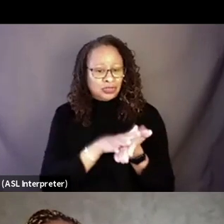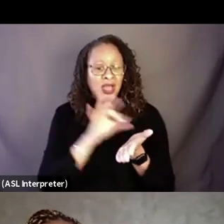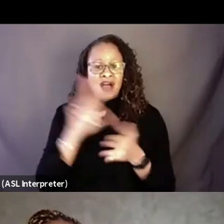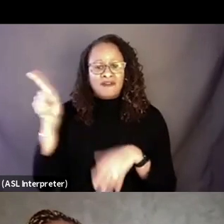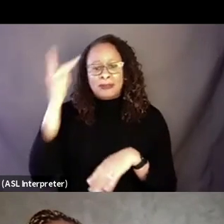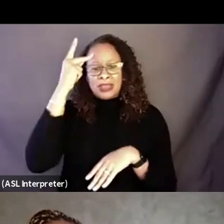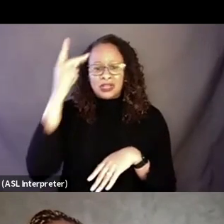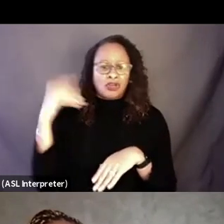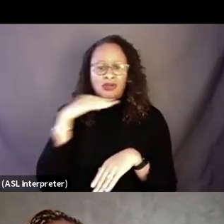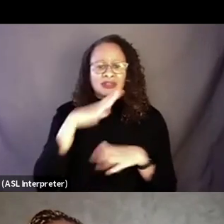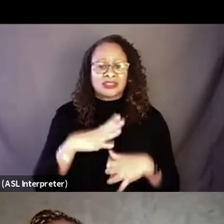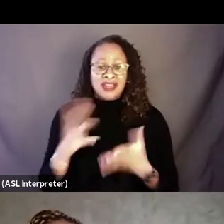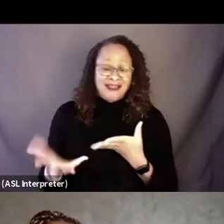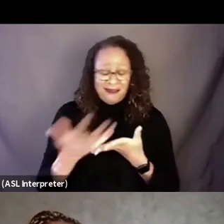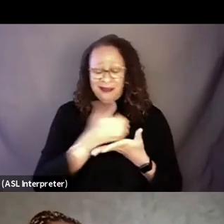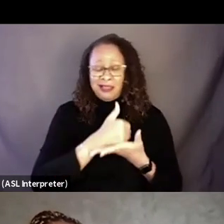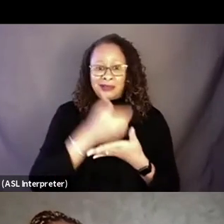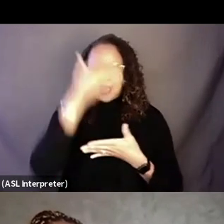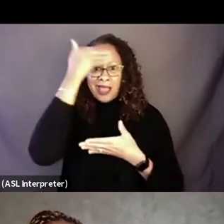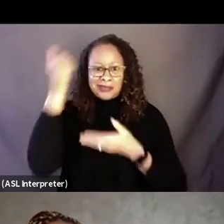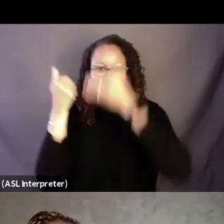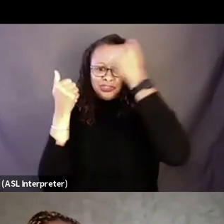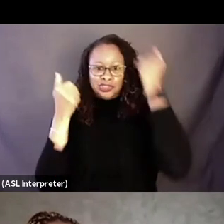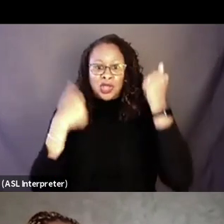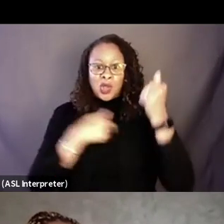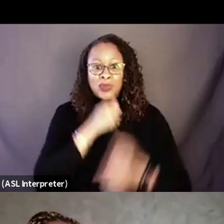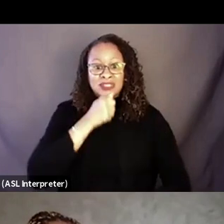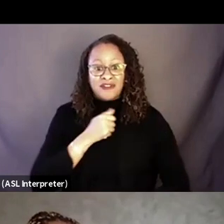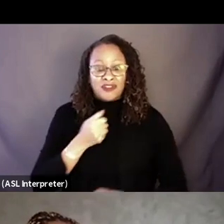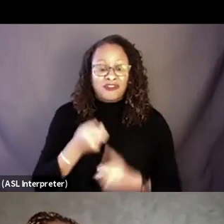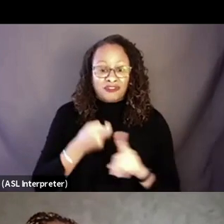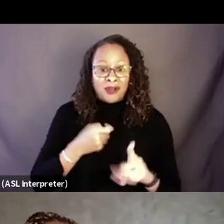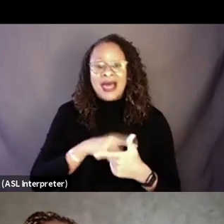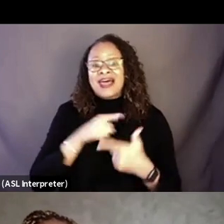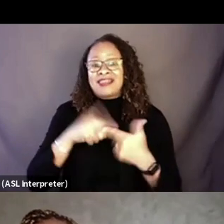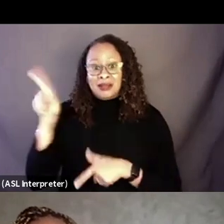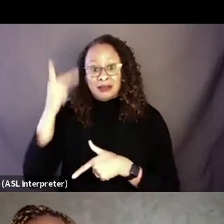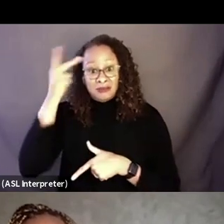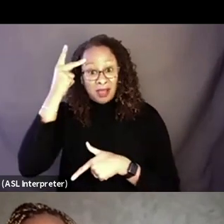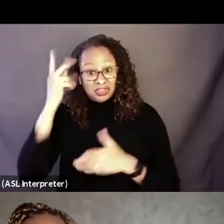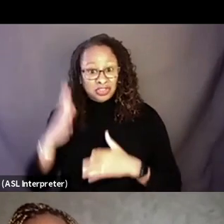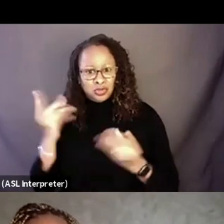and the collective amnesia that we suffer from that then the politicians take full advantage of